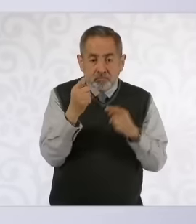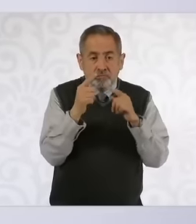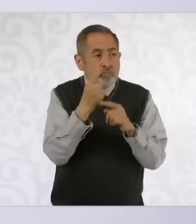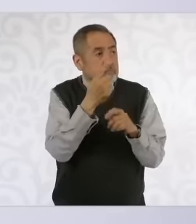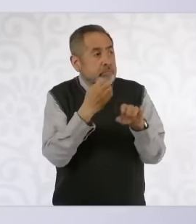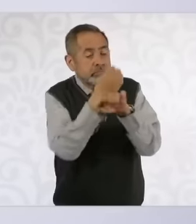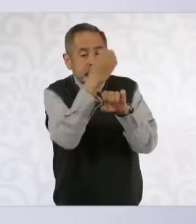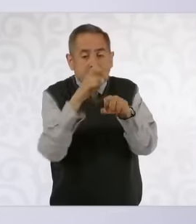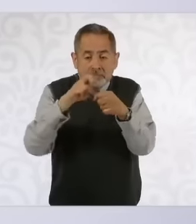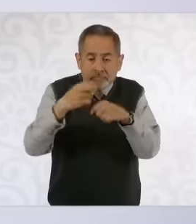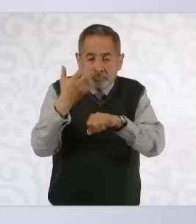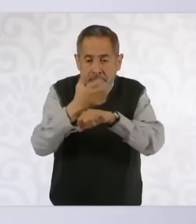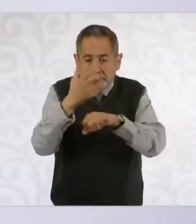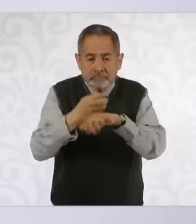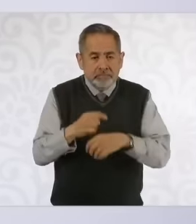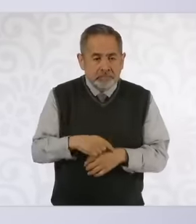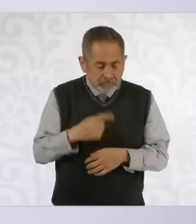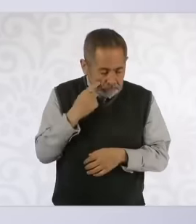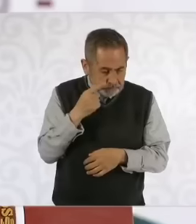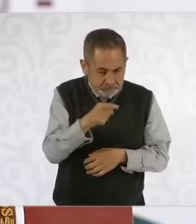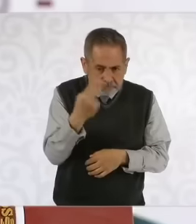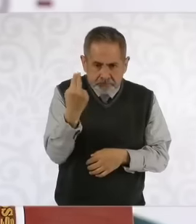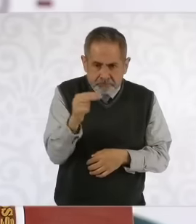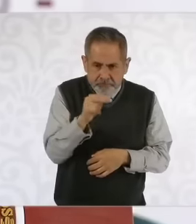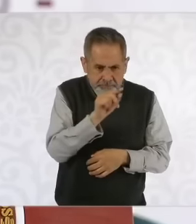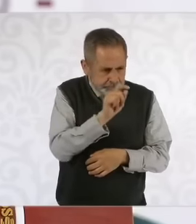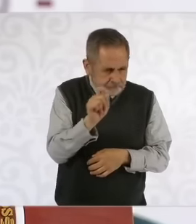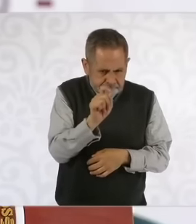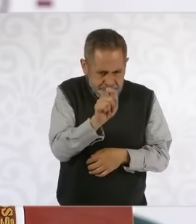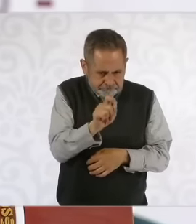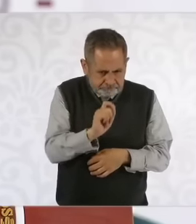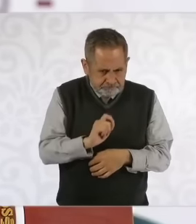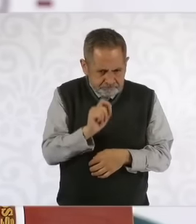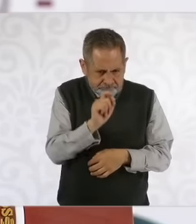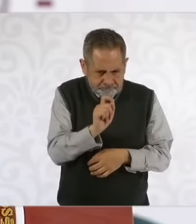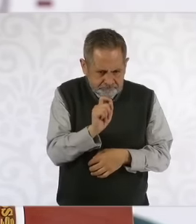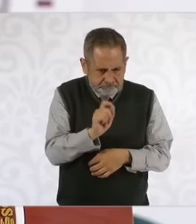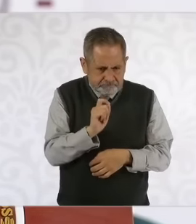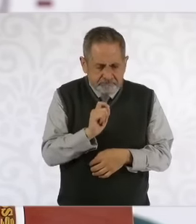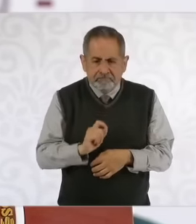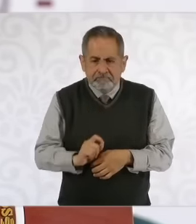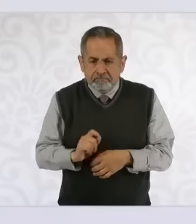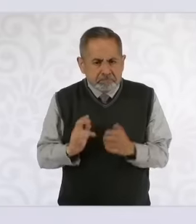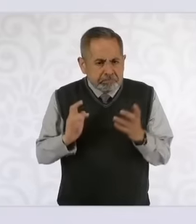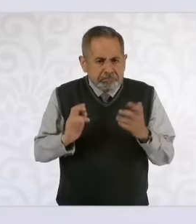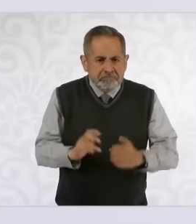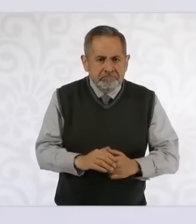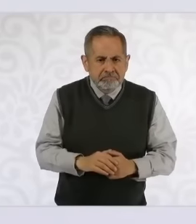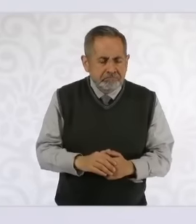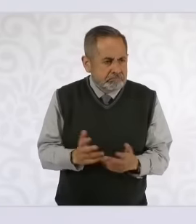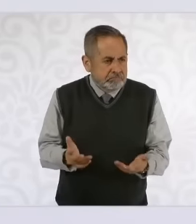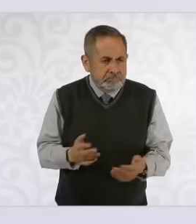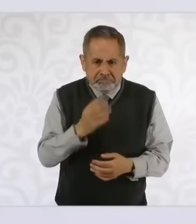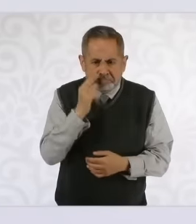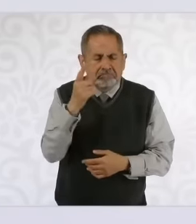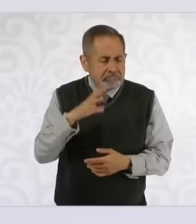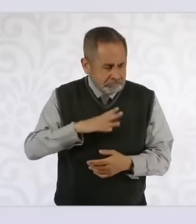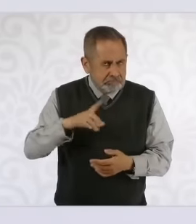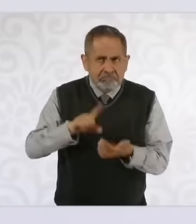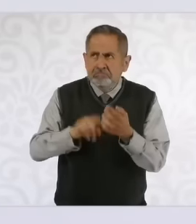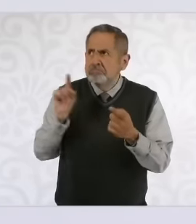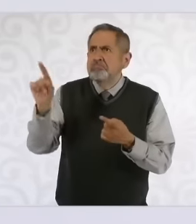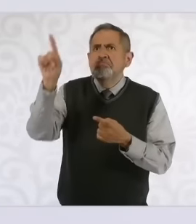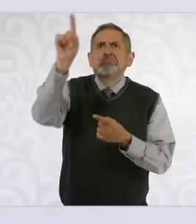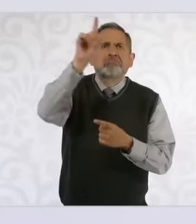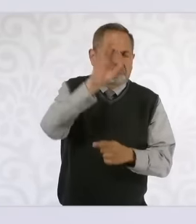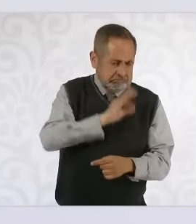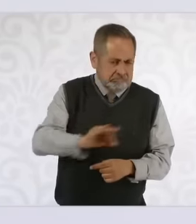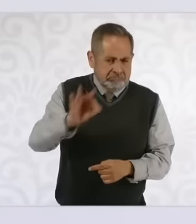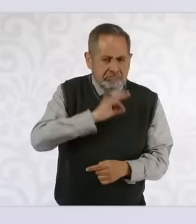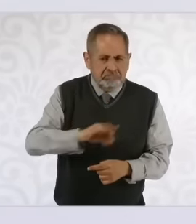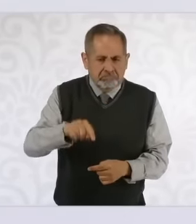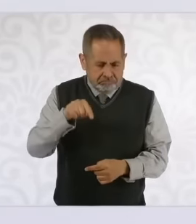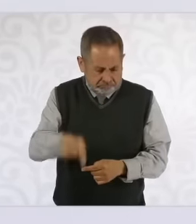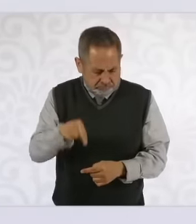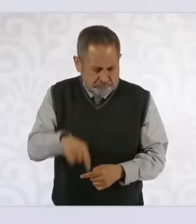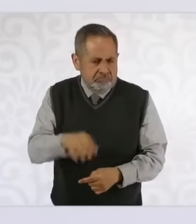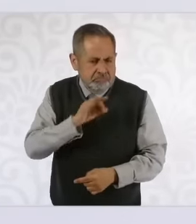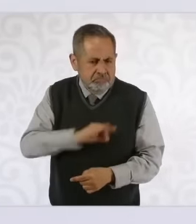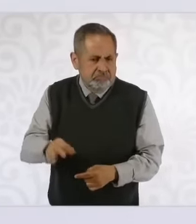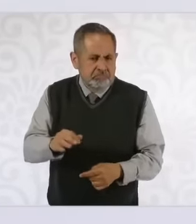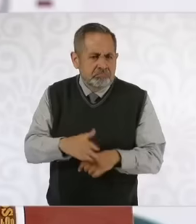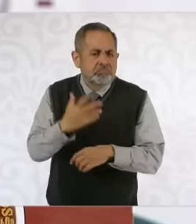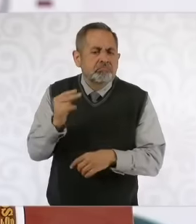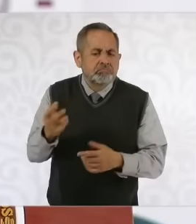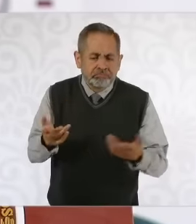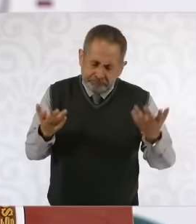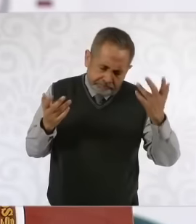of the United States, they have to dial by name, that is, there are already experiences in other countries, so